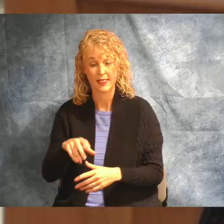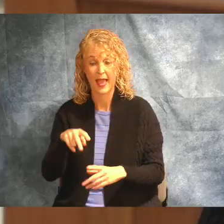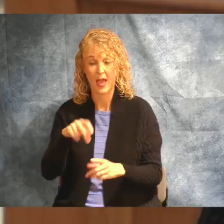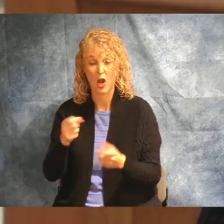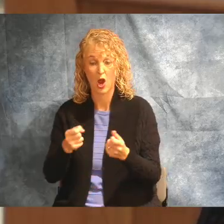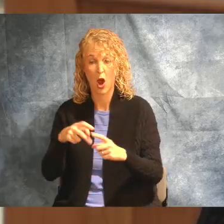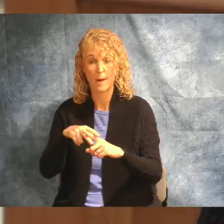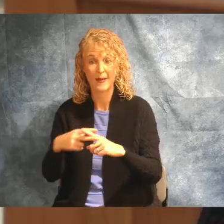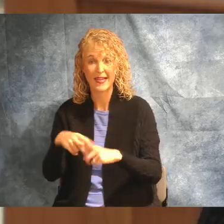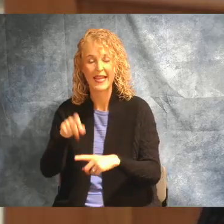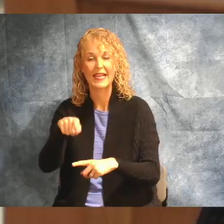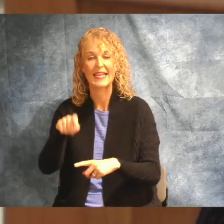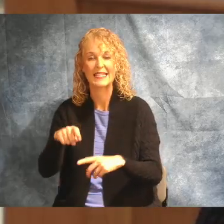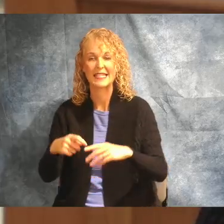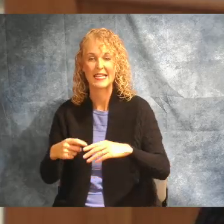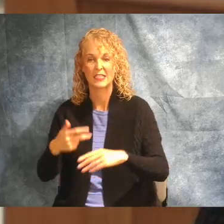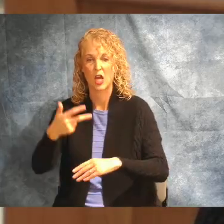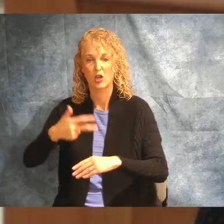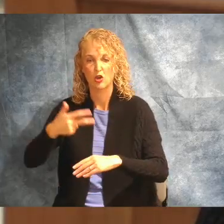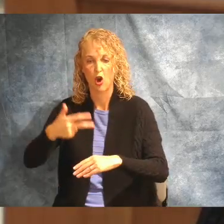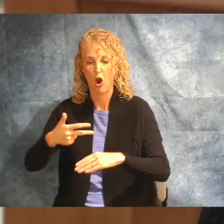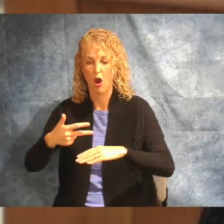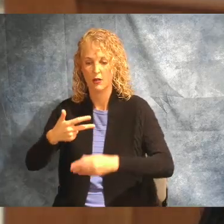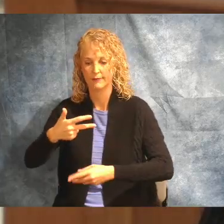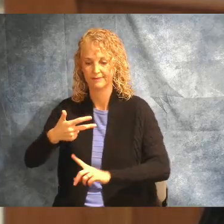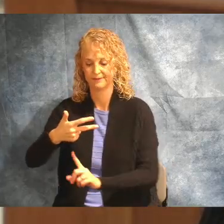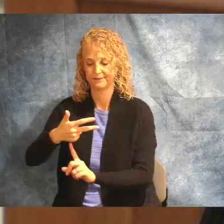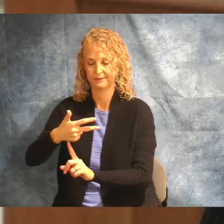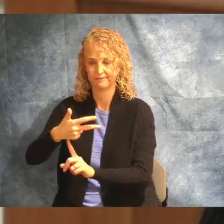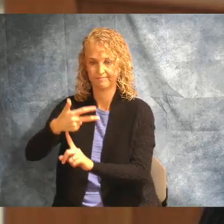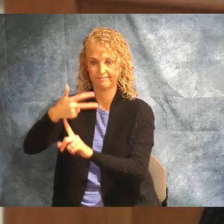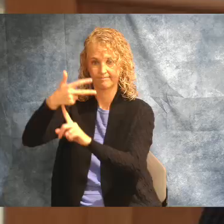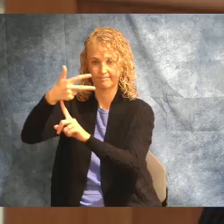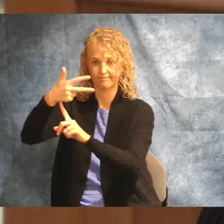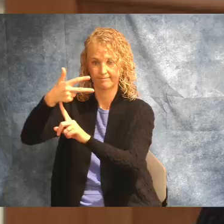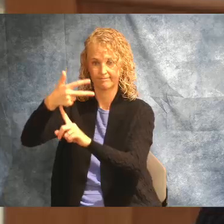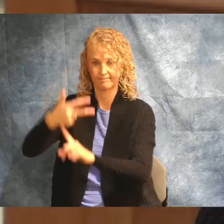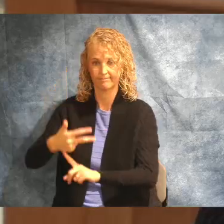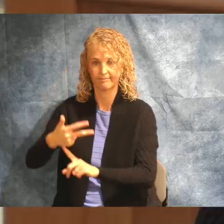lift, which will then help them be able to do additional services. Um, so there's m there's